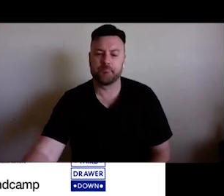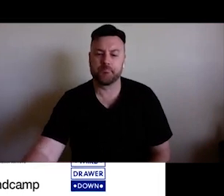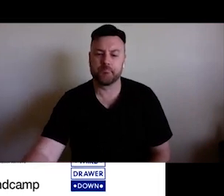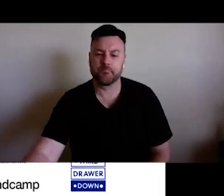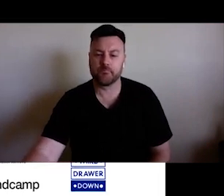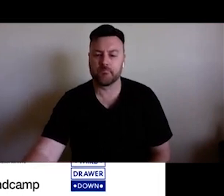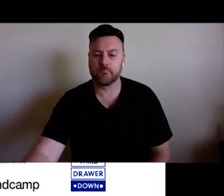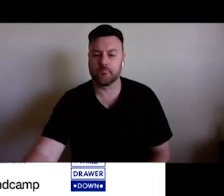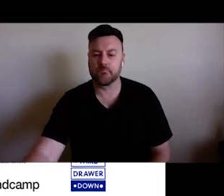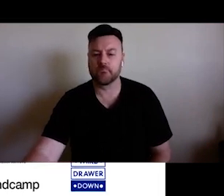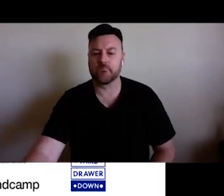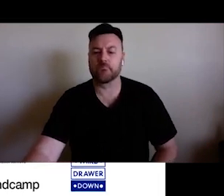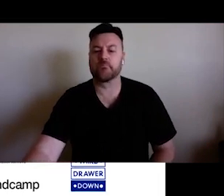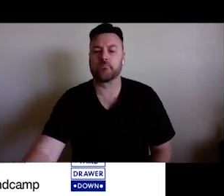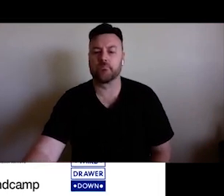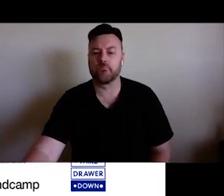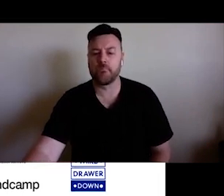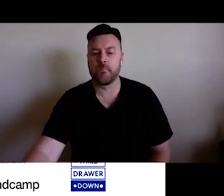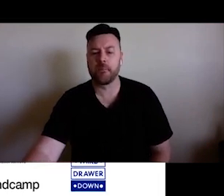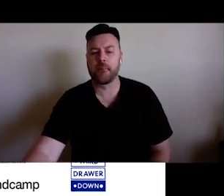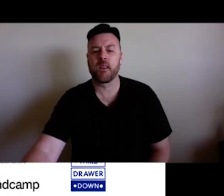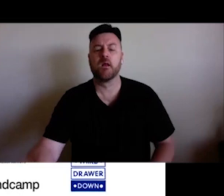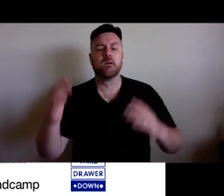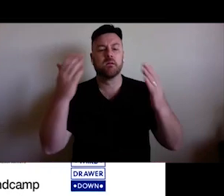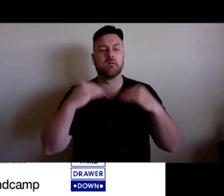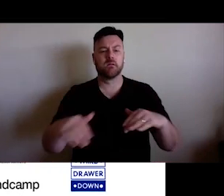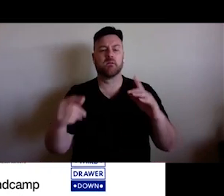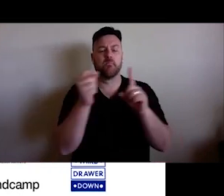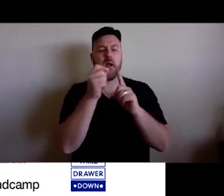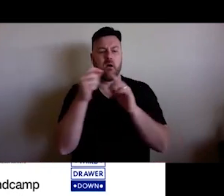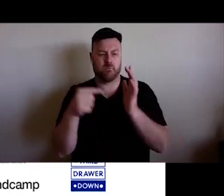business models that I'll quickly talk you through. One is free - this